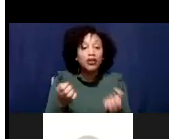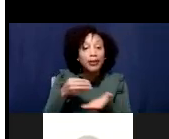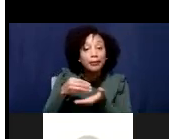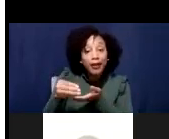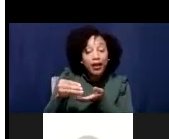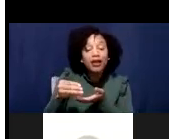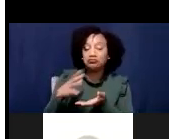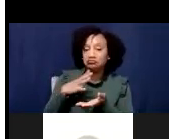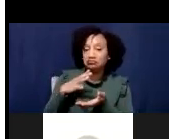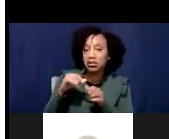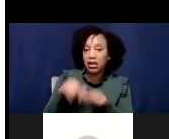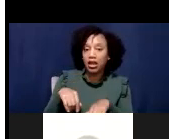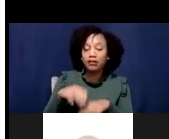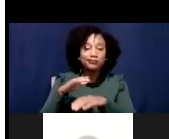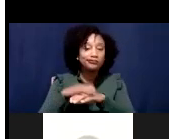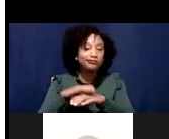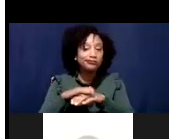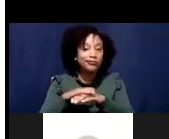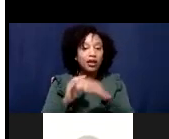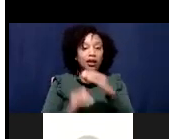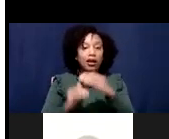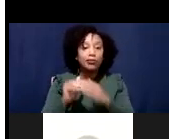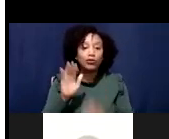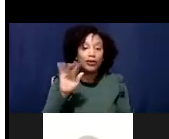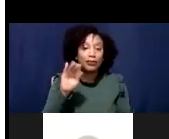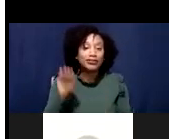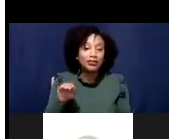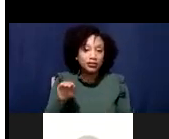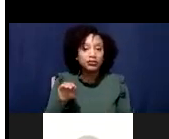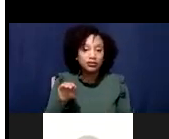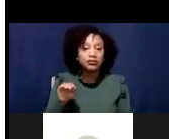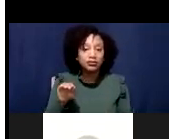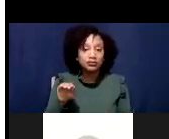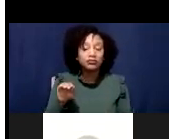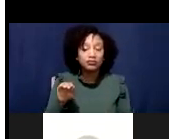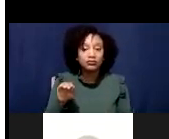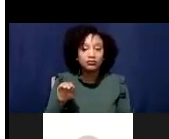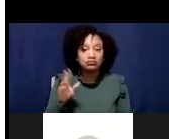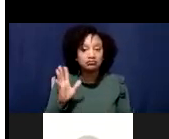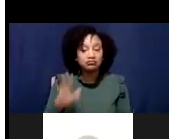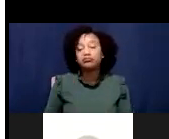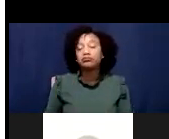Please be aware that you may request up to 25% of the amount requested for your grant award